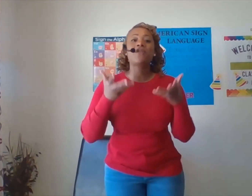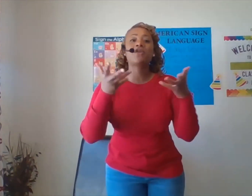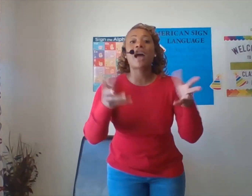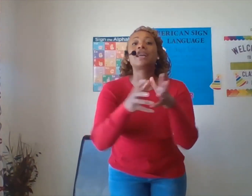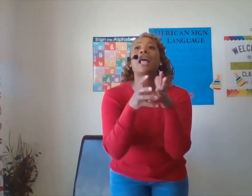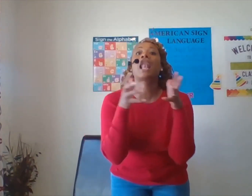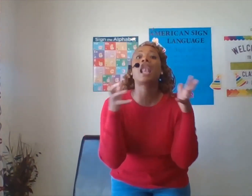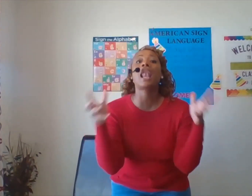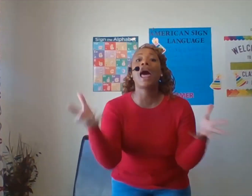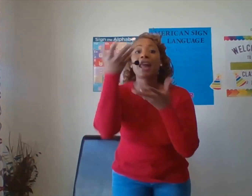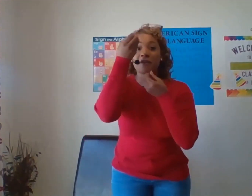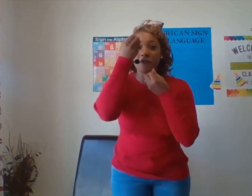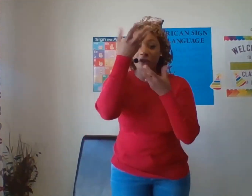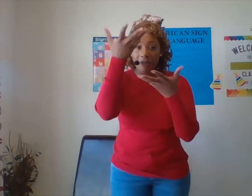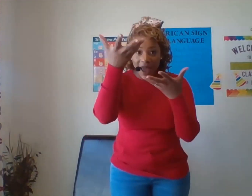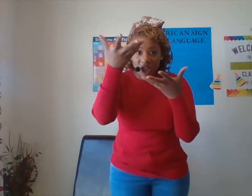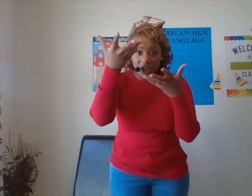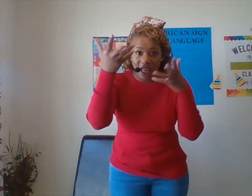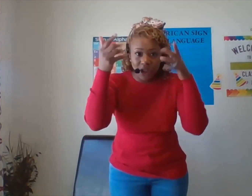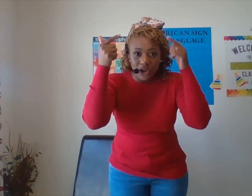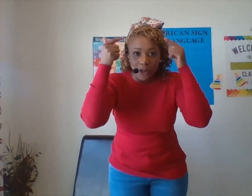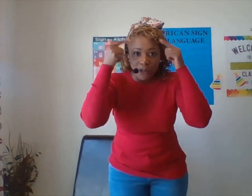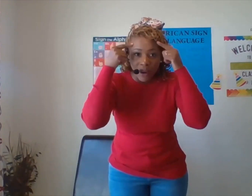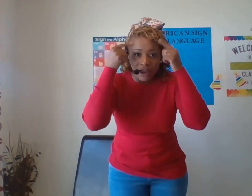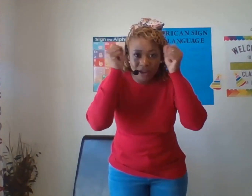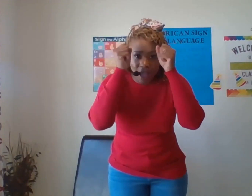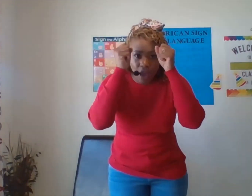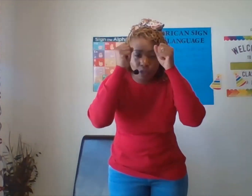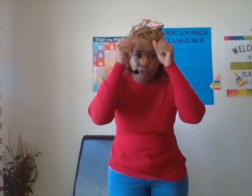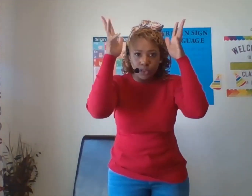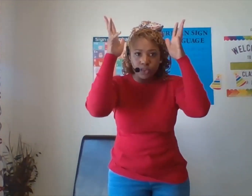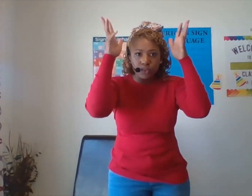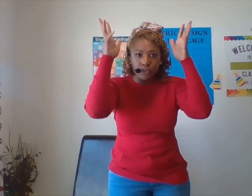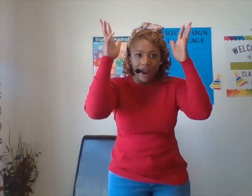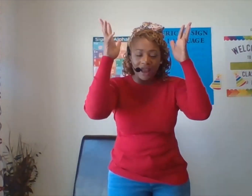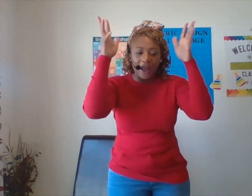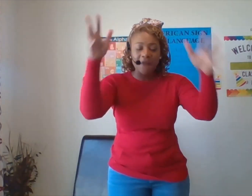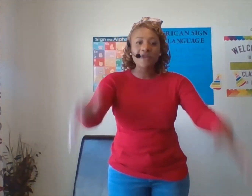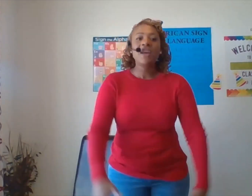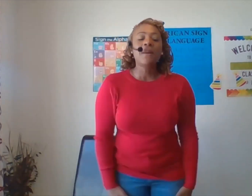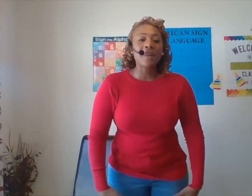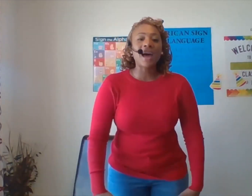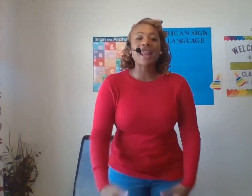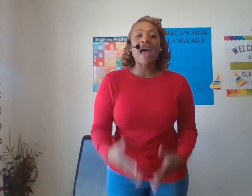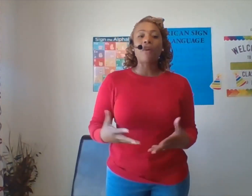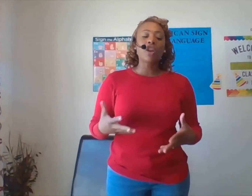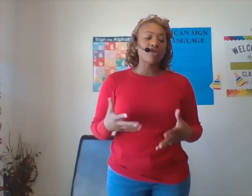you got a lot of information I know your brains are light right now but I want to